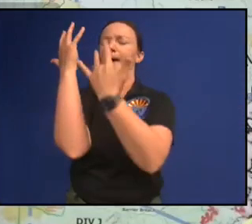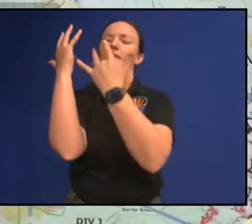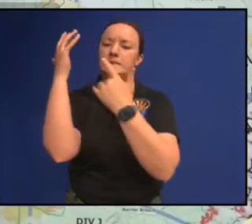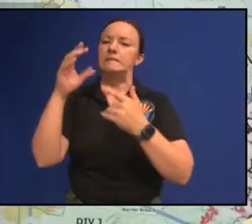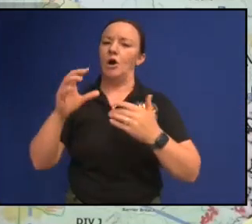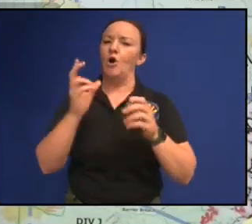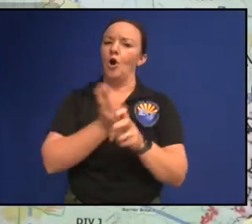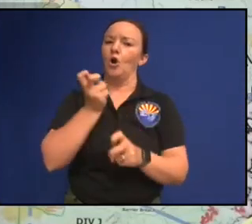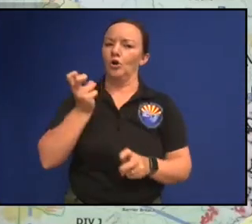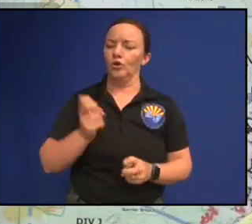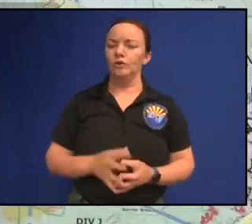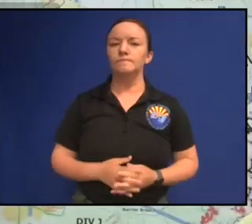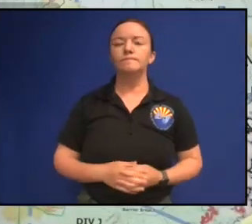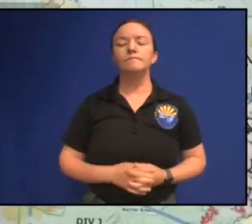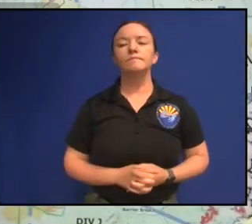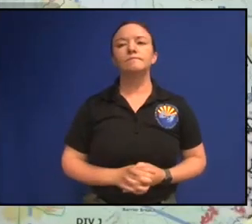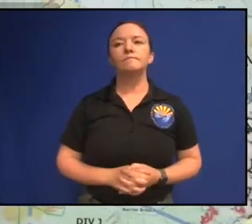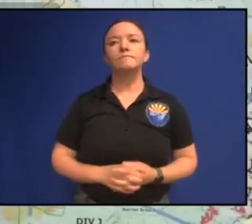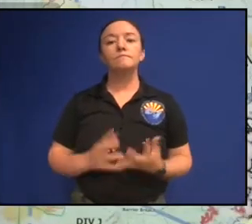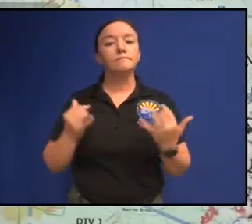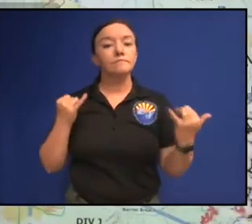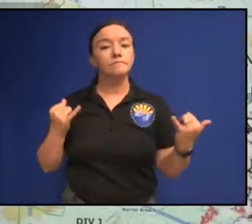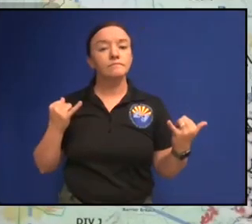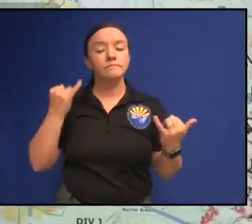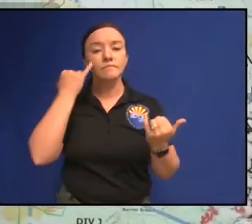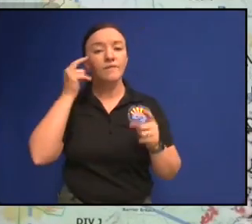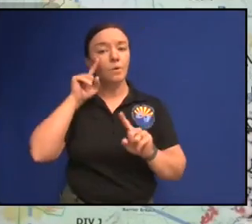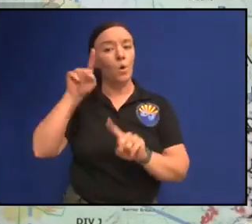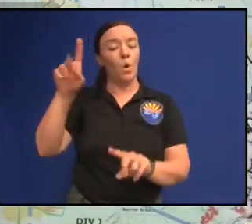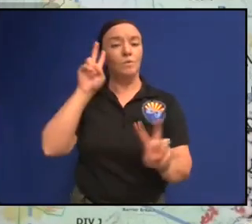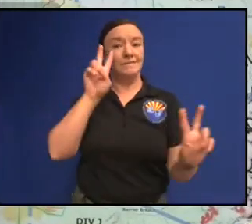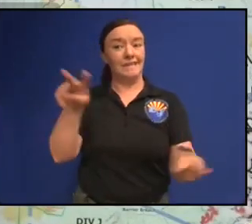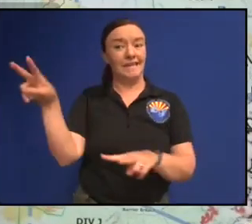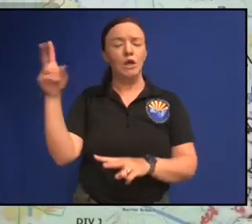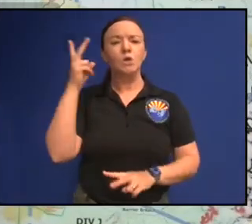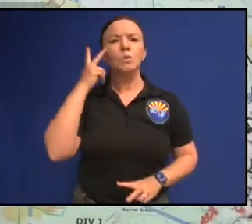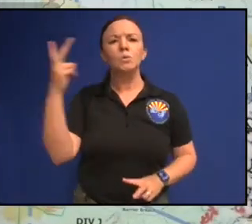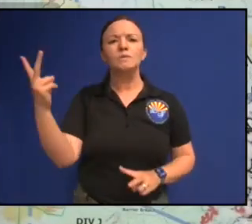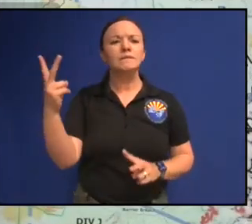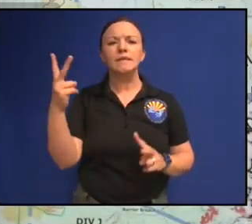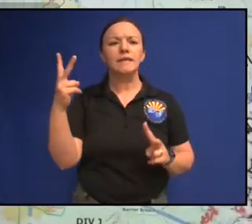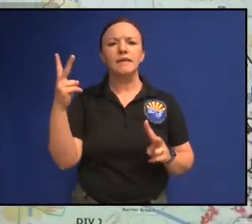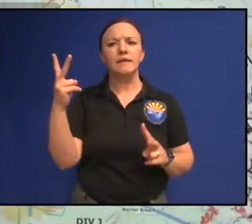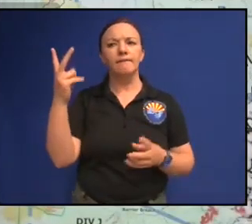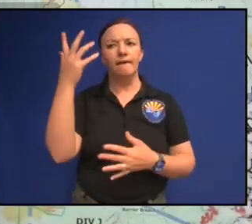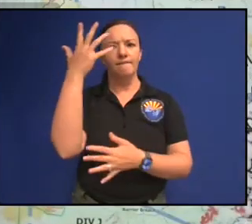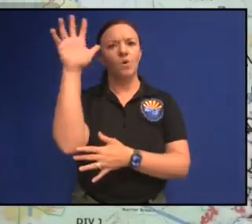WORK THAT WAS FINISHED IS REALLY AN OPEN FOREST, NOT INTERLOCKING CANOPIES, MATURE TREES LEFT, BUT REMOVAL